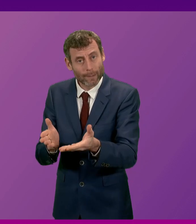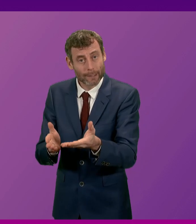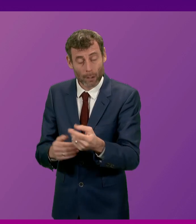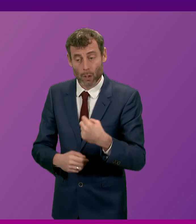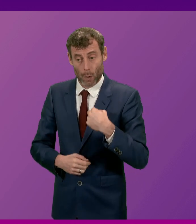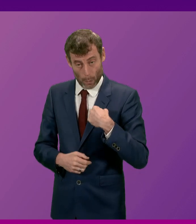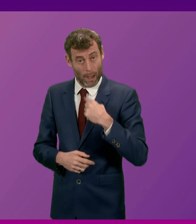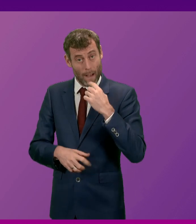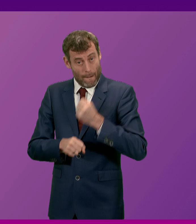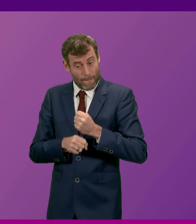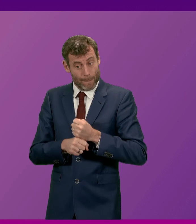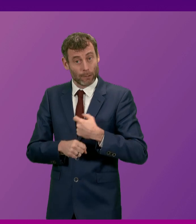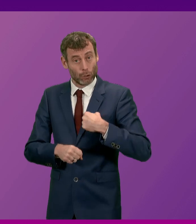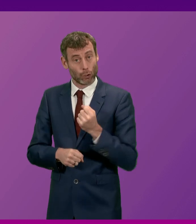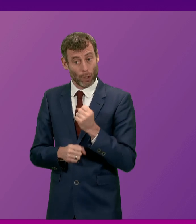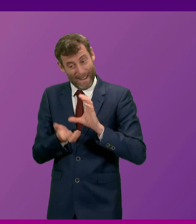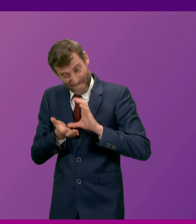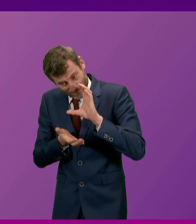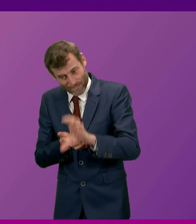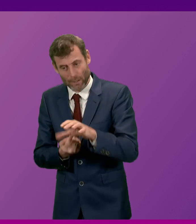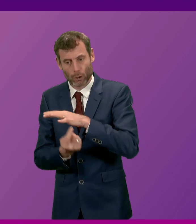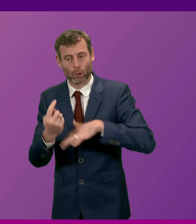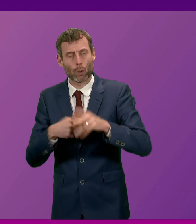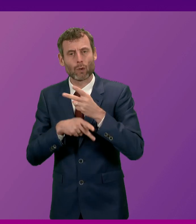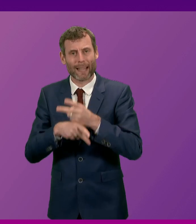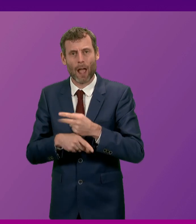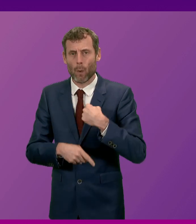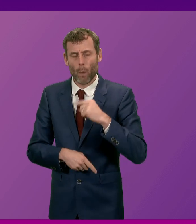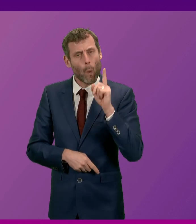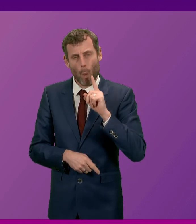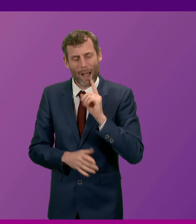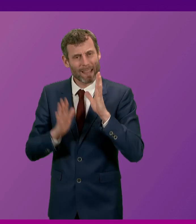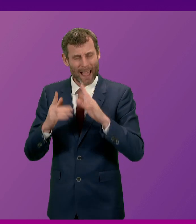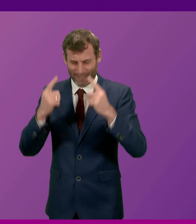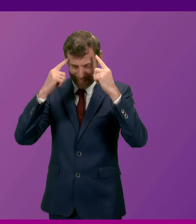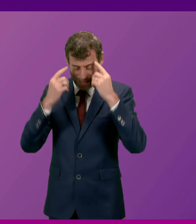care, and it is a priority in the budget negotiations in which we are all involved.